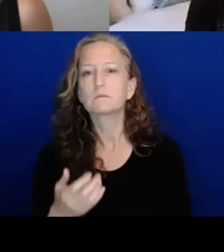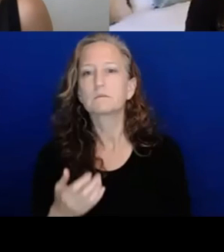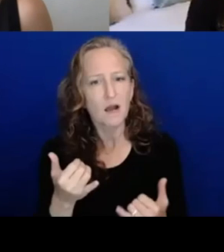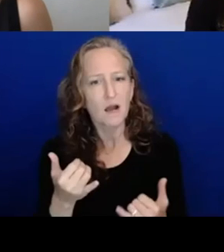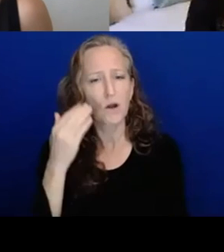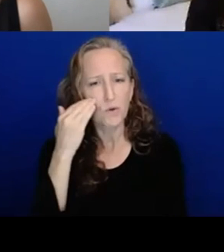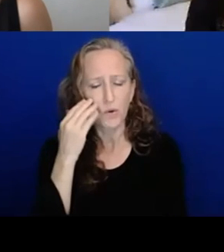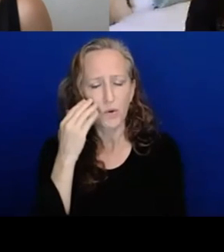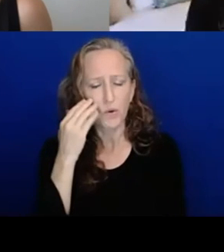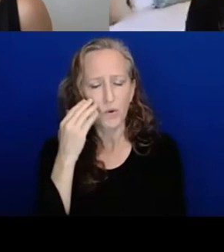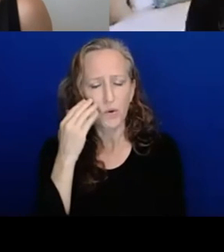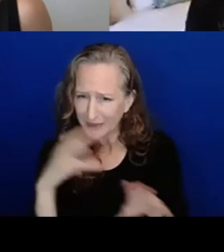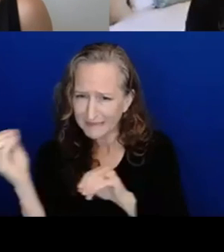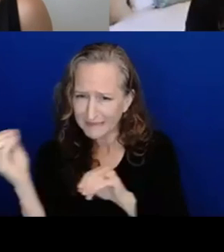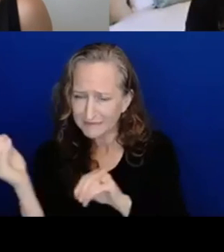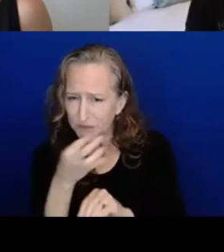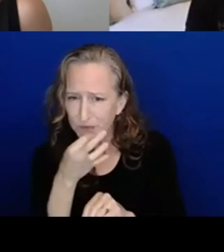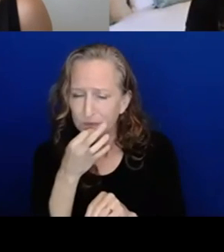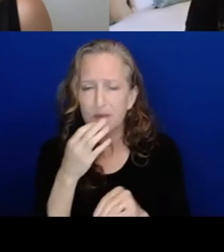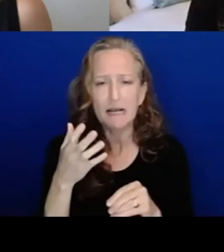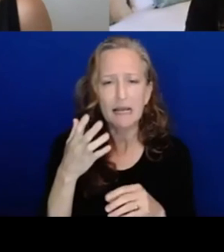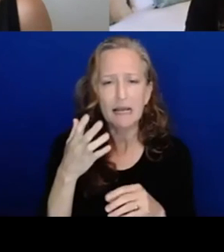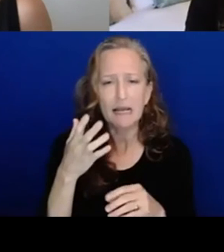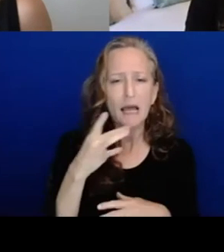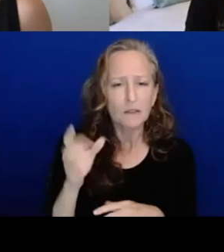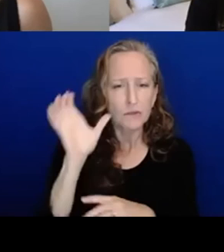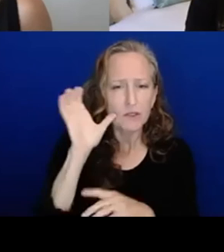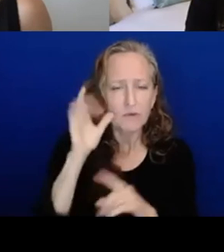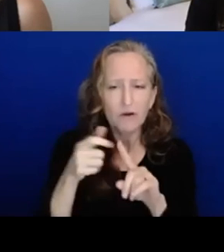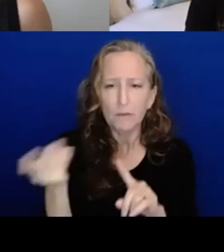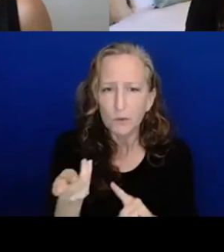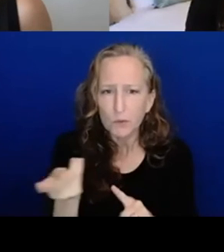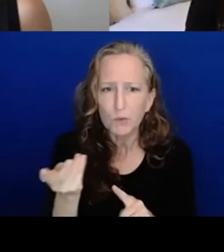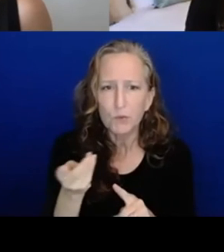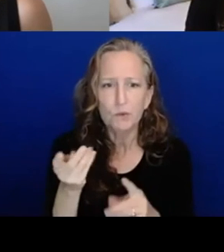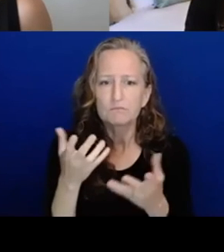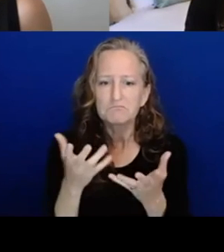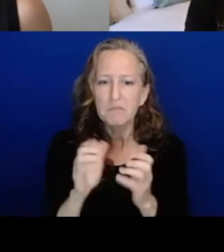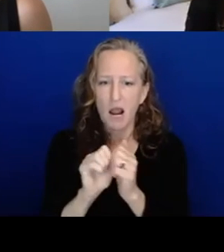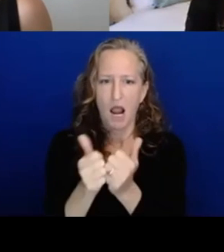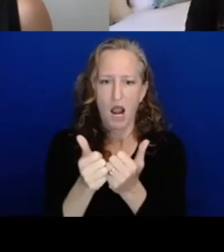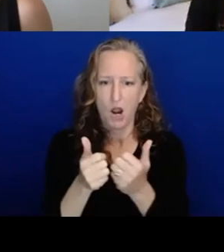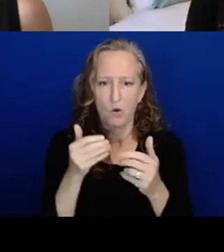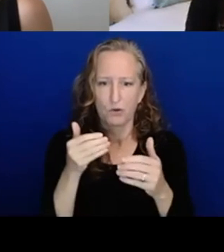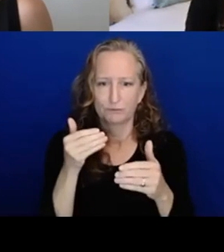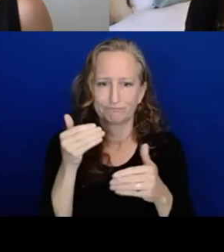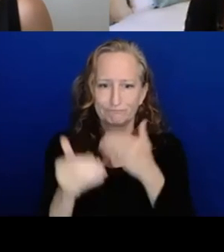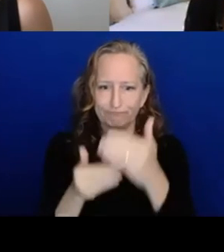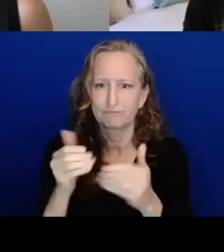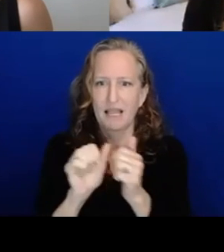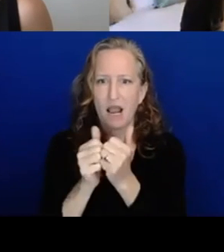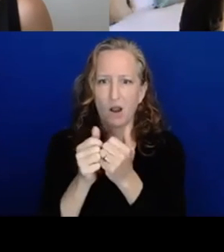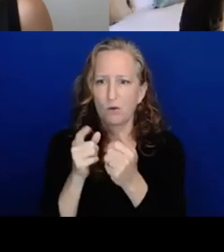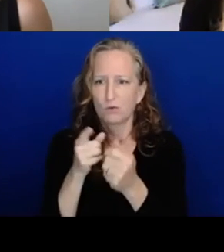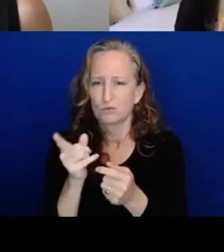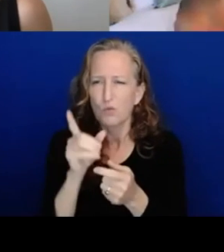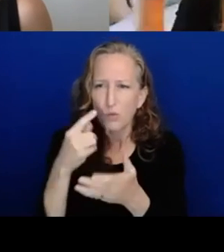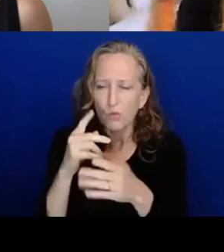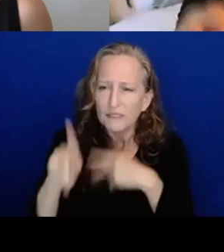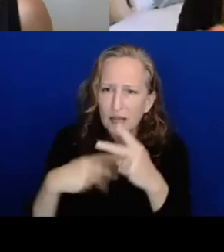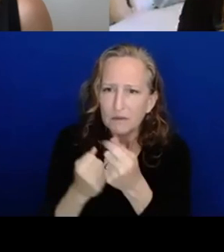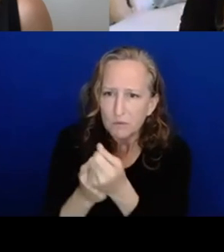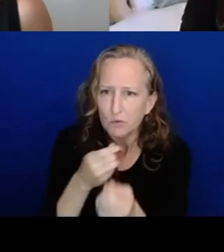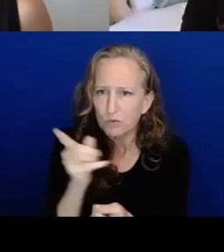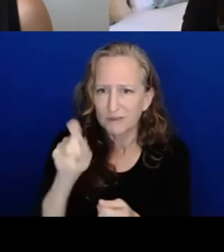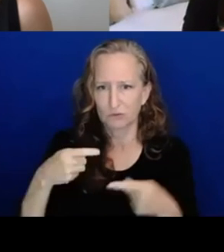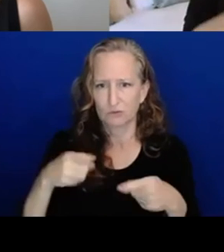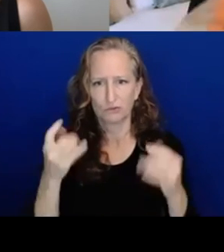and what's needed? Like what are you what are you supporting and what's needed?